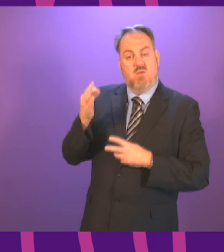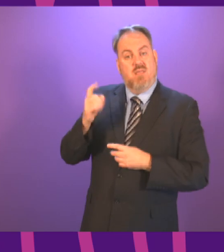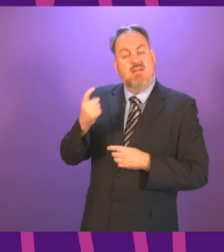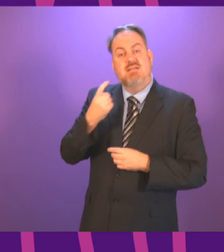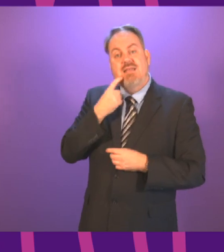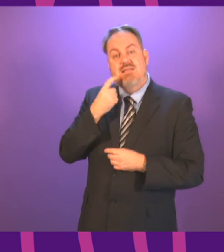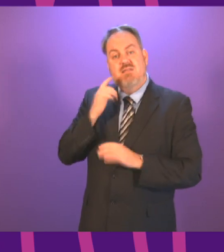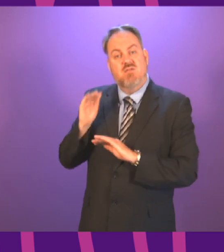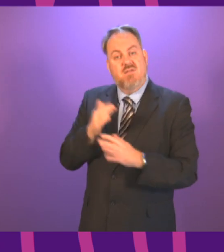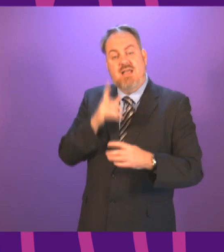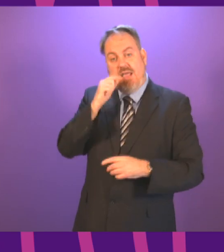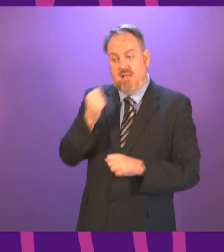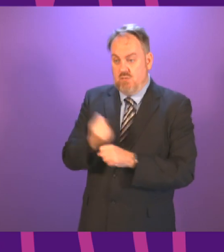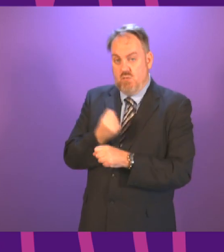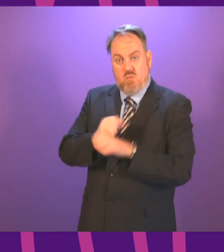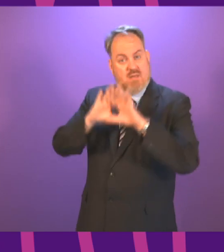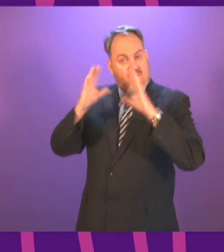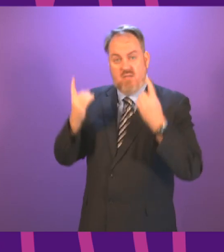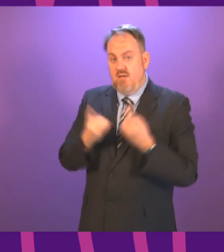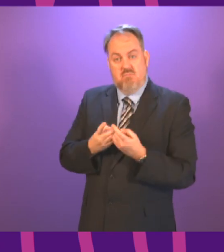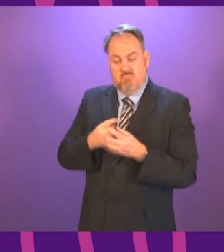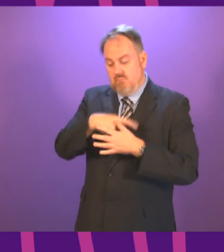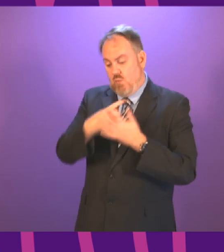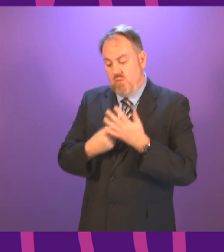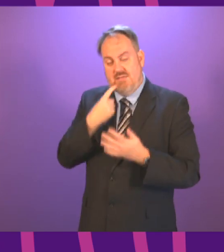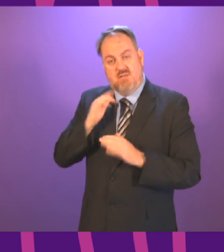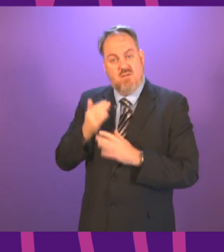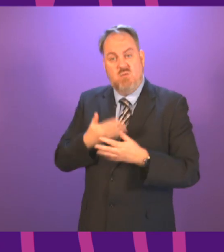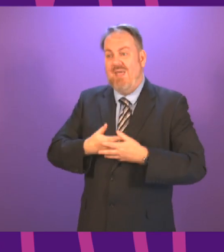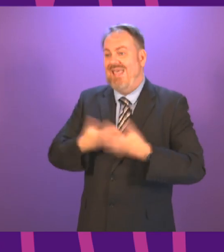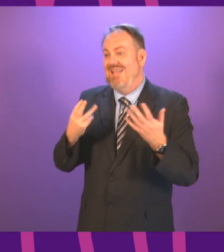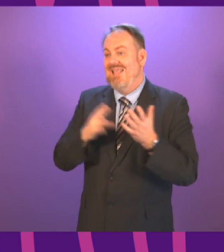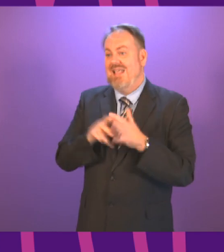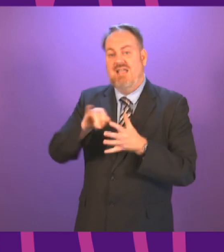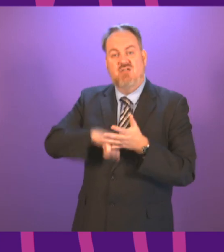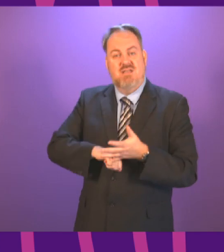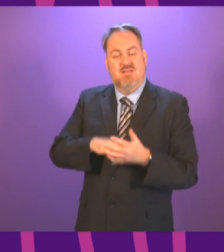whereby NHS dental services are able to provide a full range of treatment options to all NHS